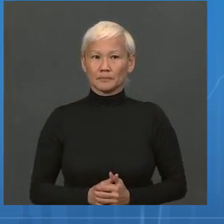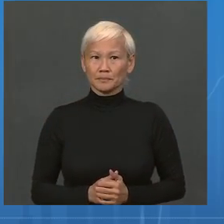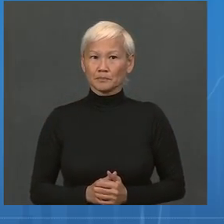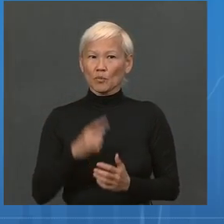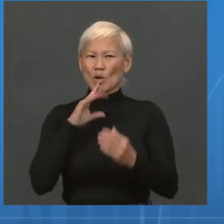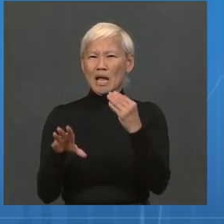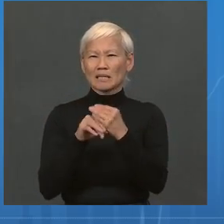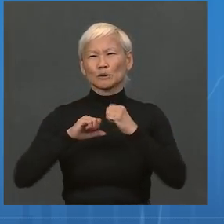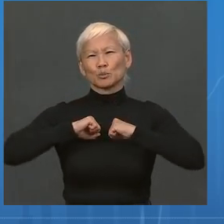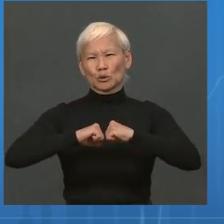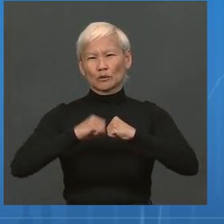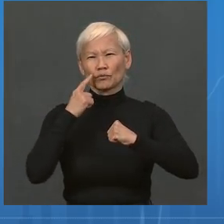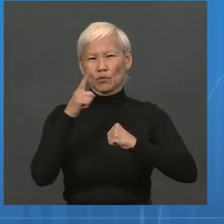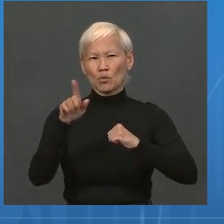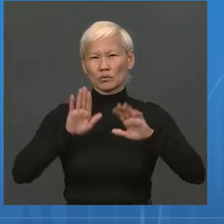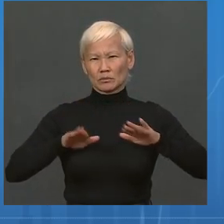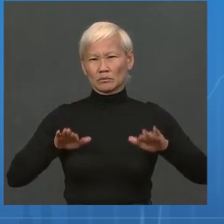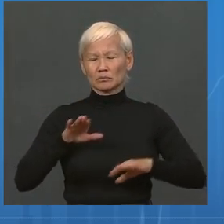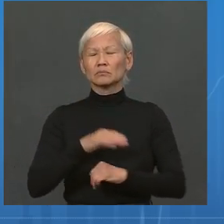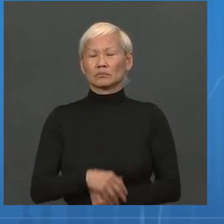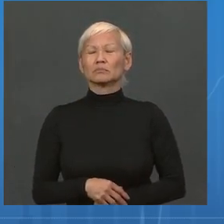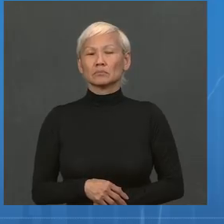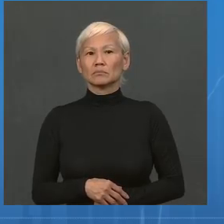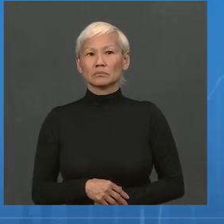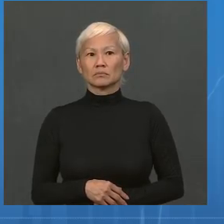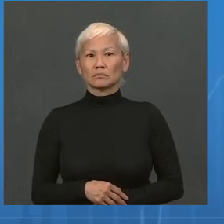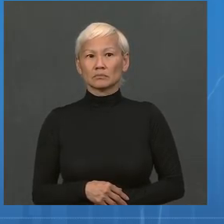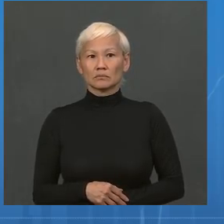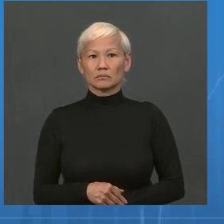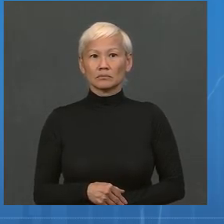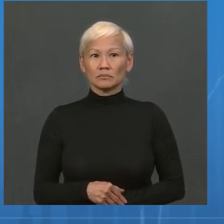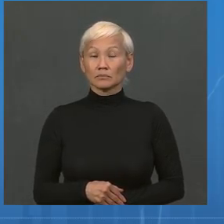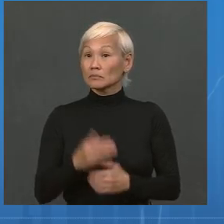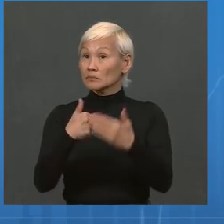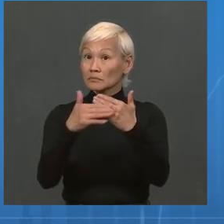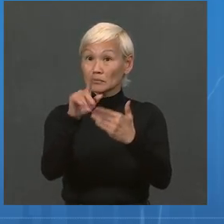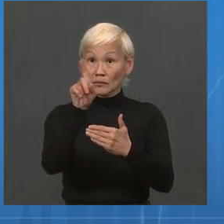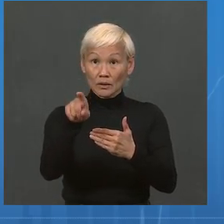Mr. Zients: Next question, please. Moderator: Let's go to Monica Alba at NBC News.